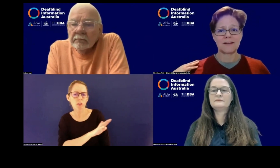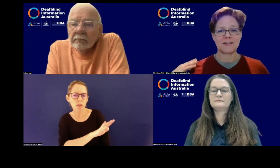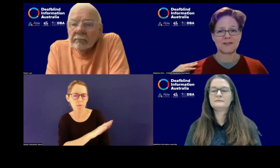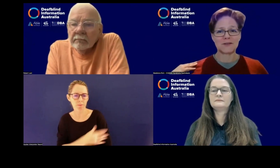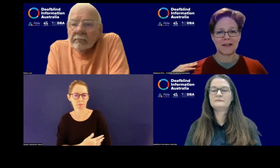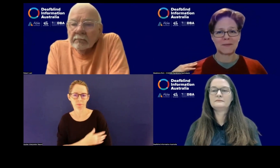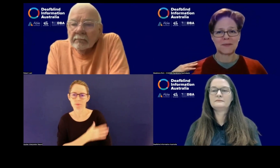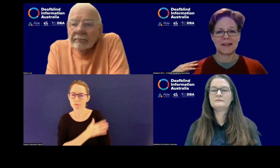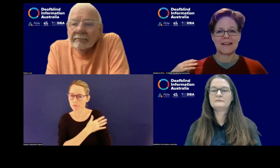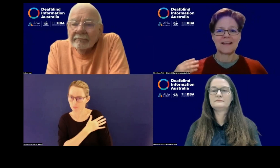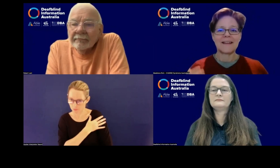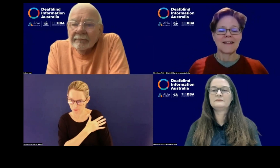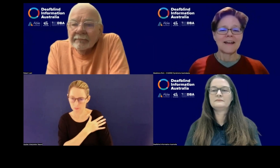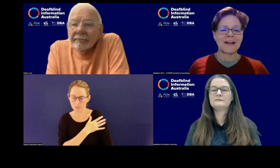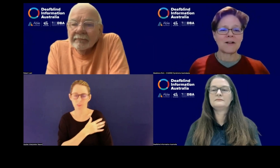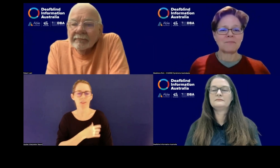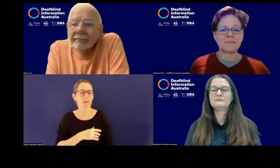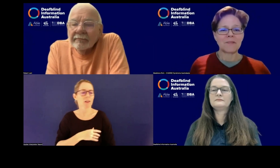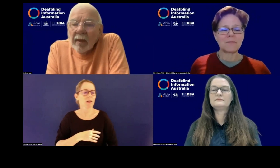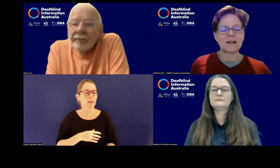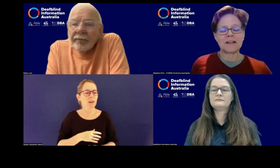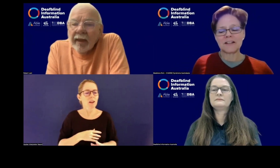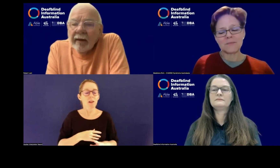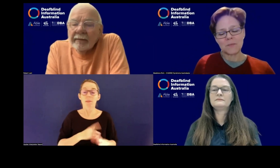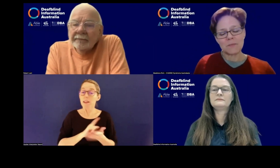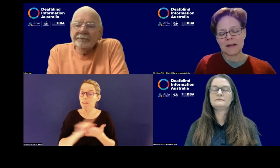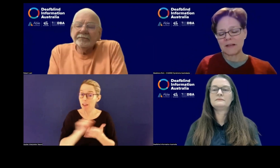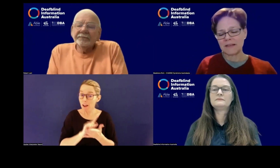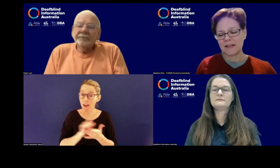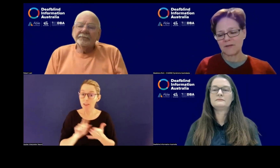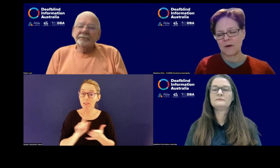a gentle tap.